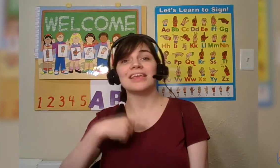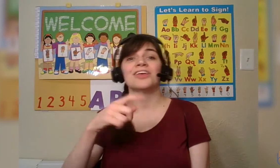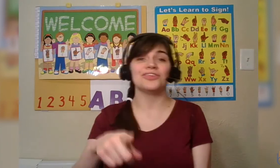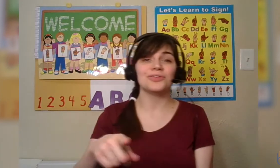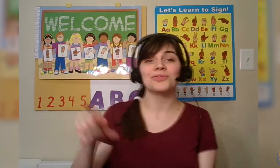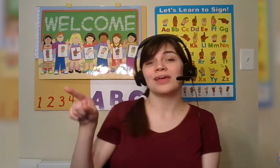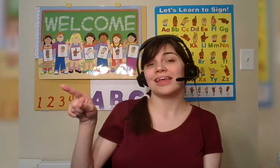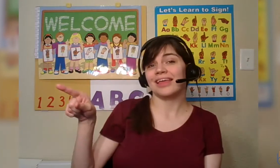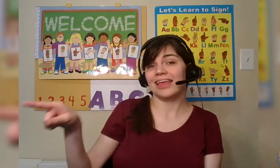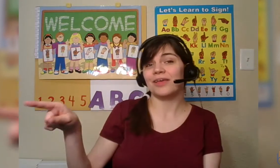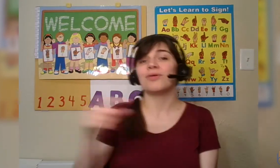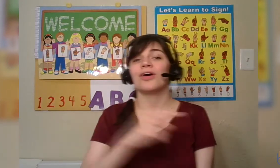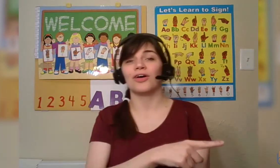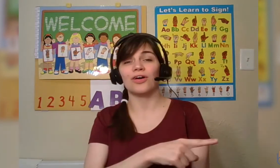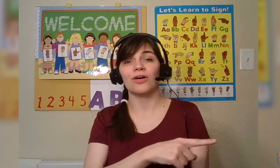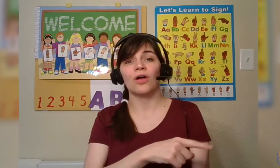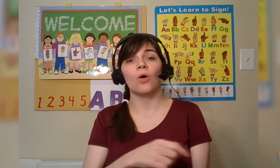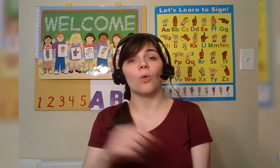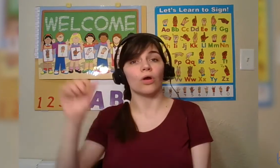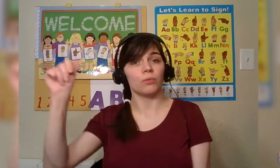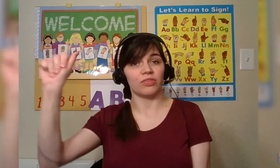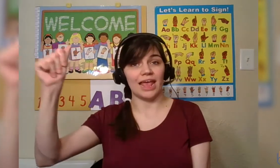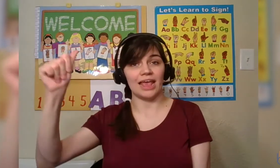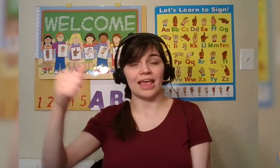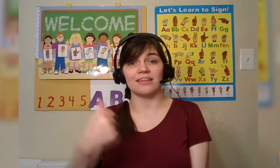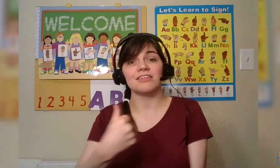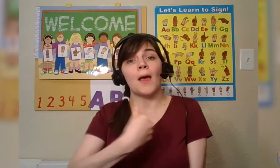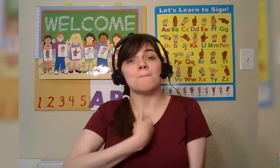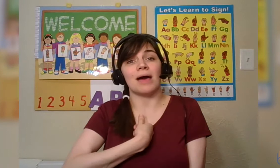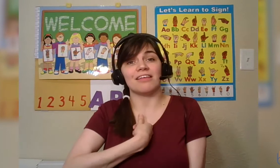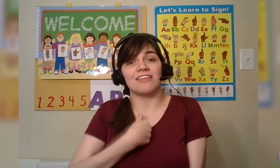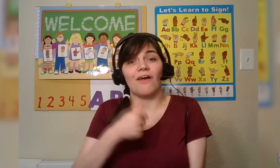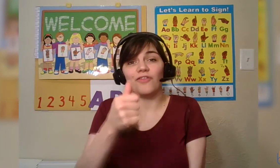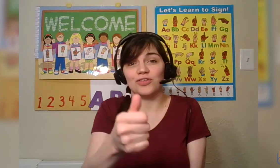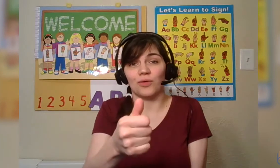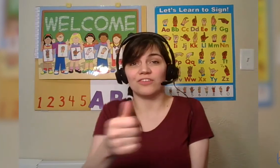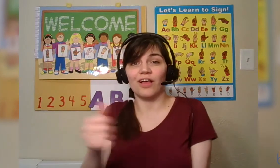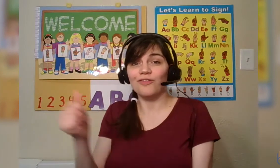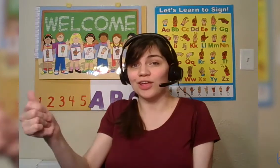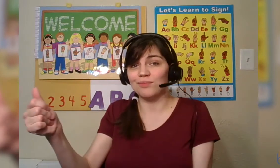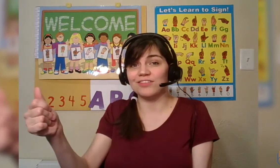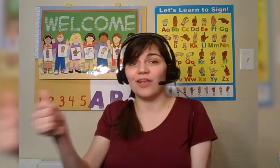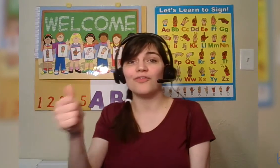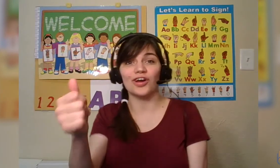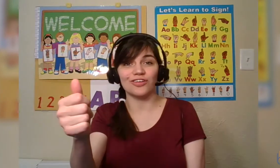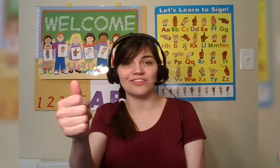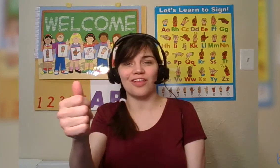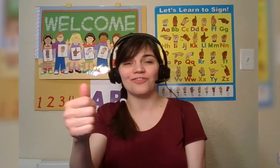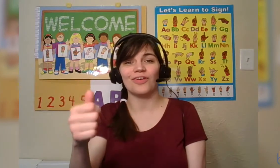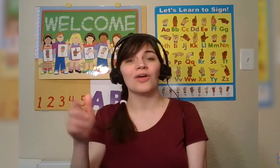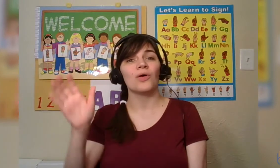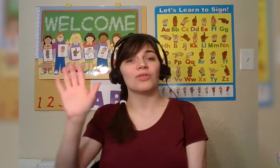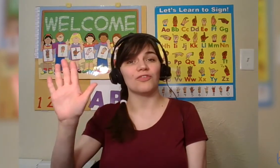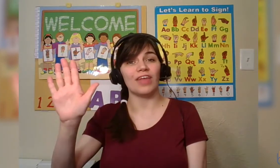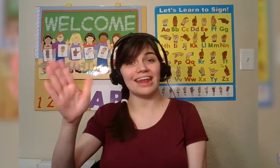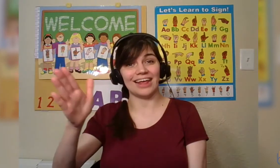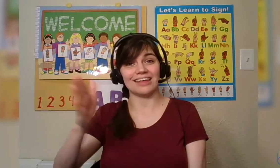you, him/her - or with an A-hand - myself, yourself, himself/herself. With the flat hand,